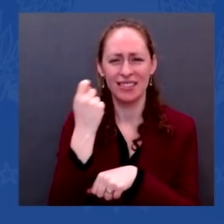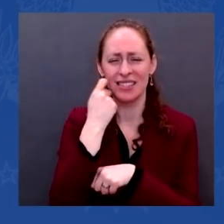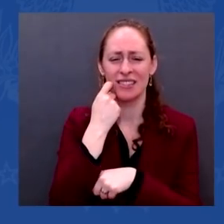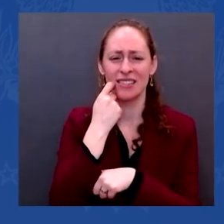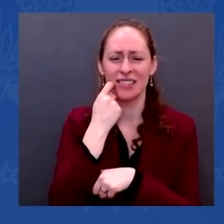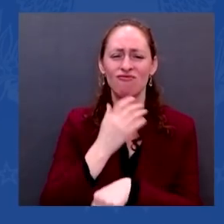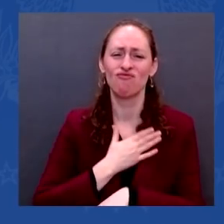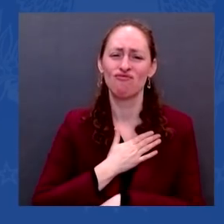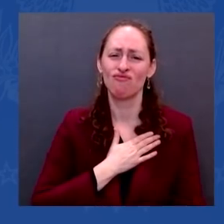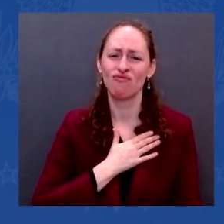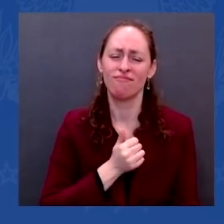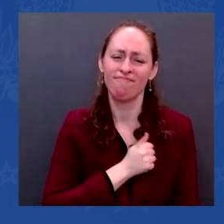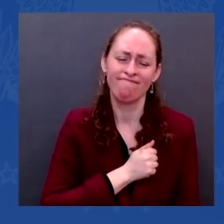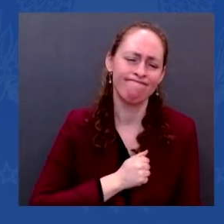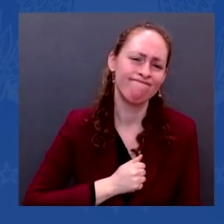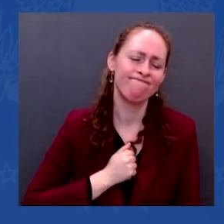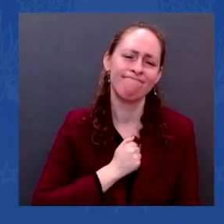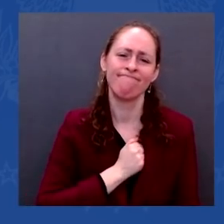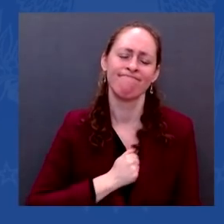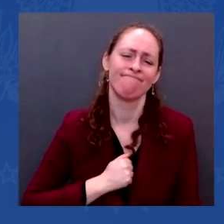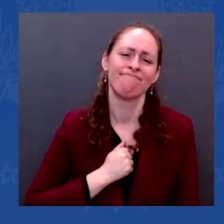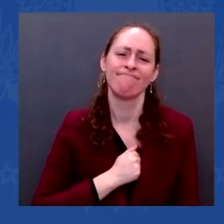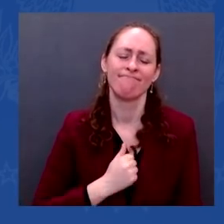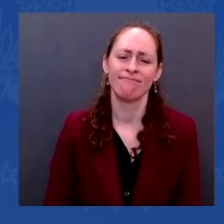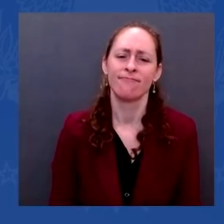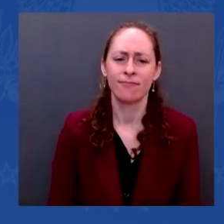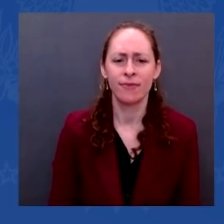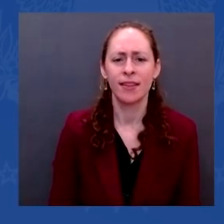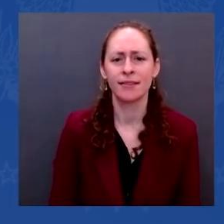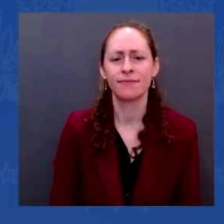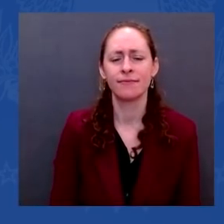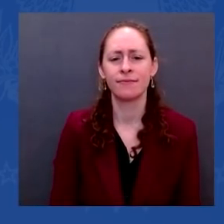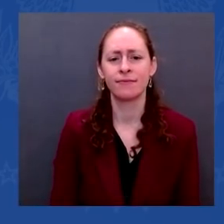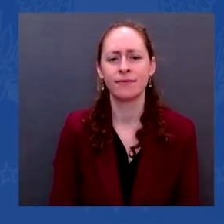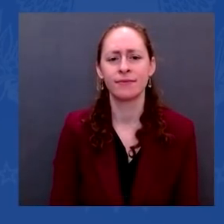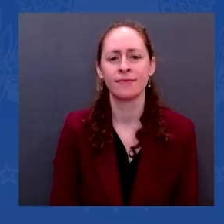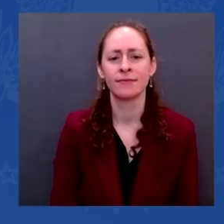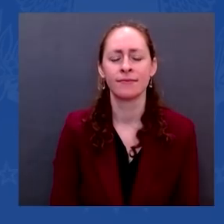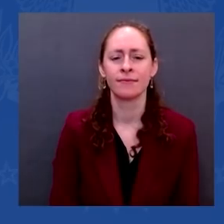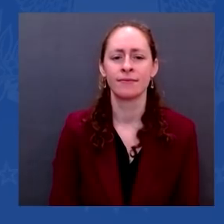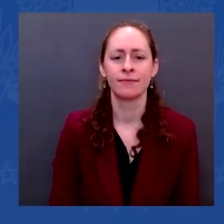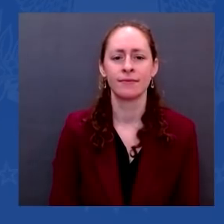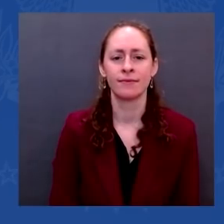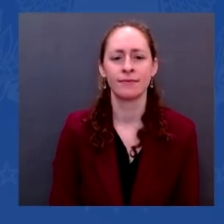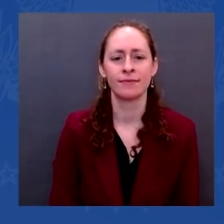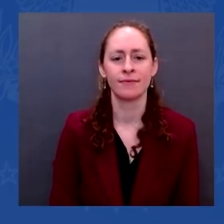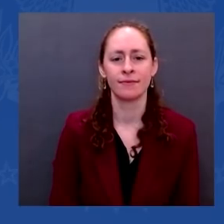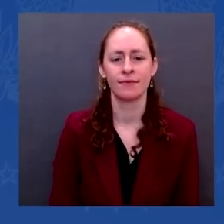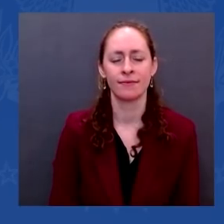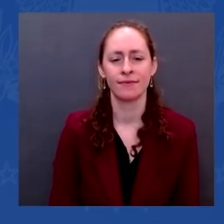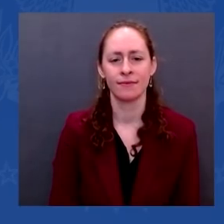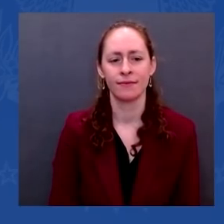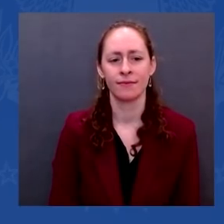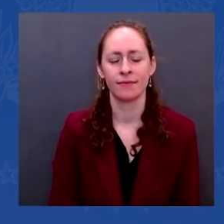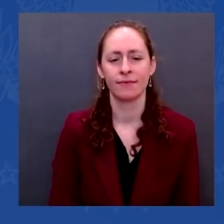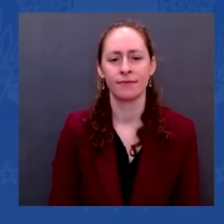can remember the times when we lost -- each of us. And just like I miss my son every single day, I --